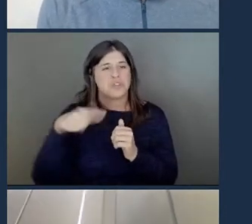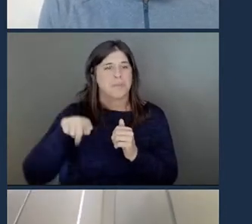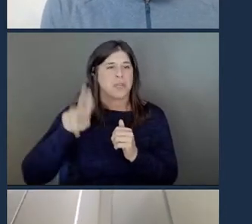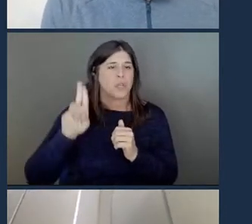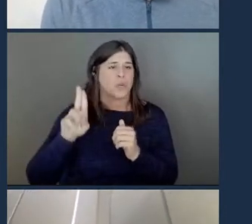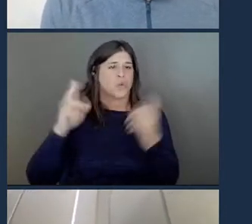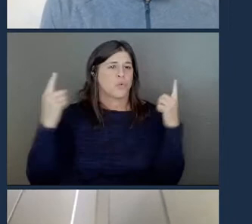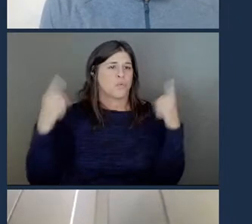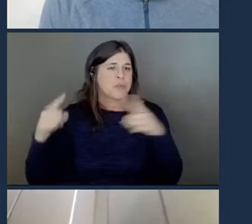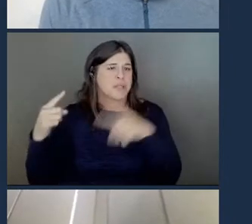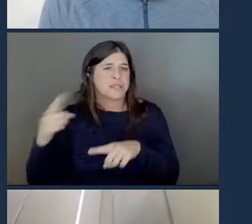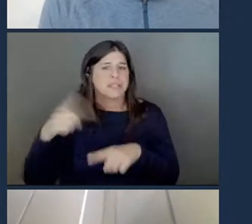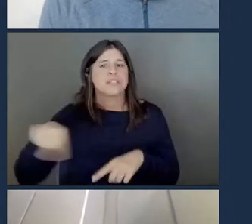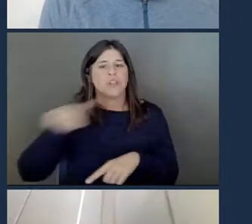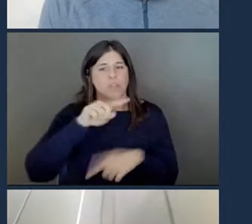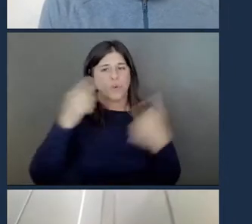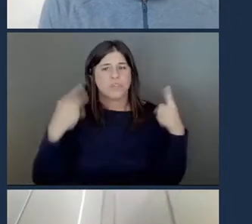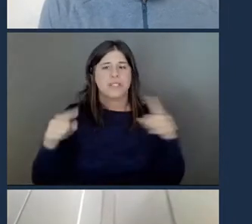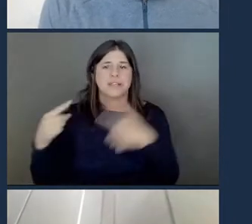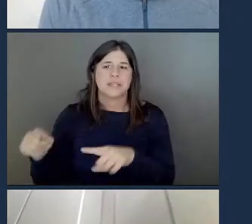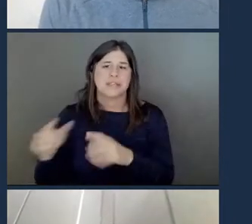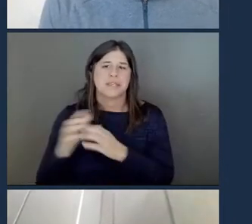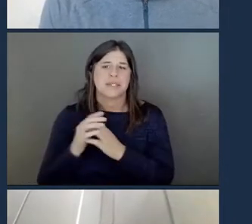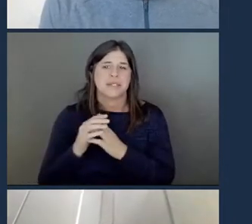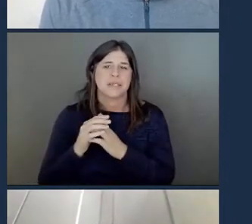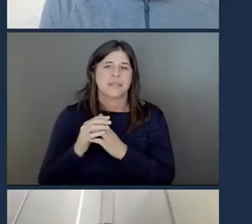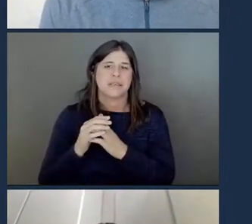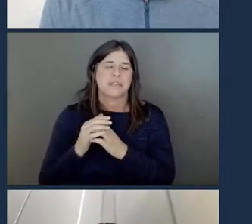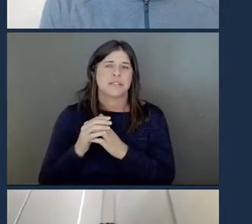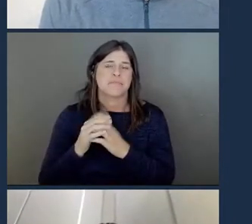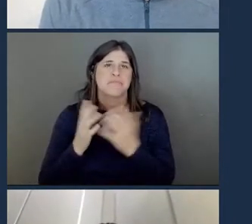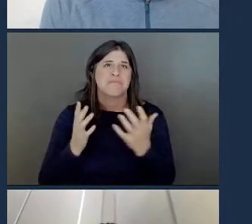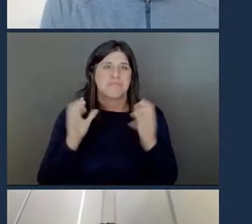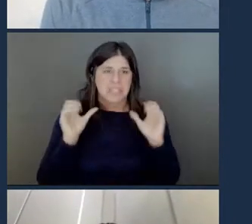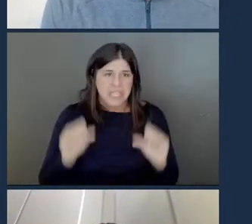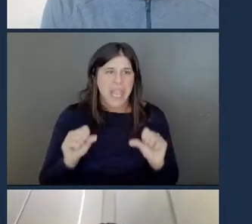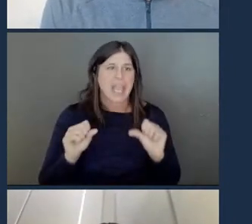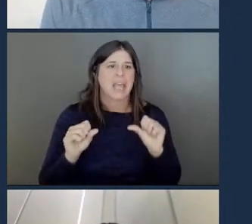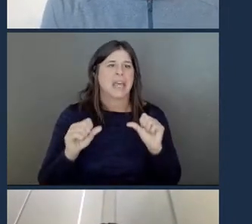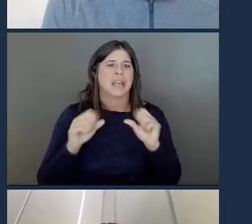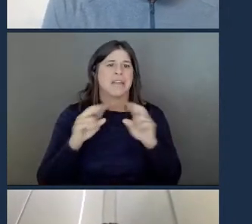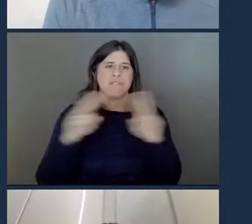these instances can handle graphic intensive workloads, such as rendering.